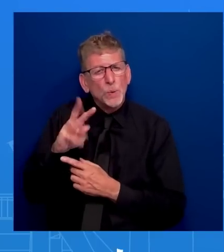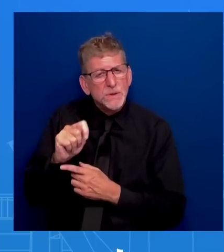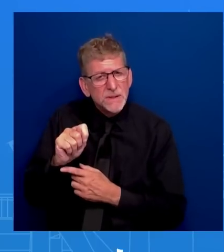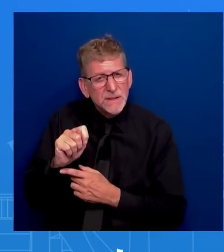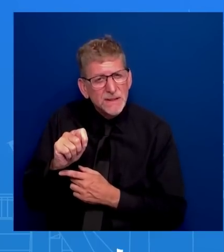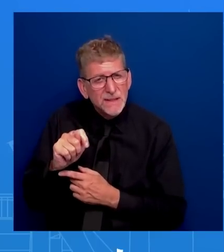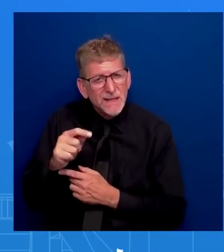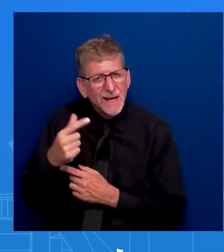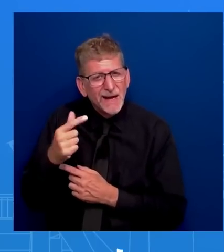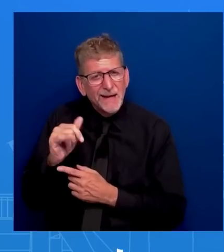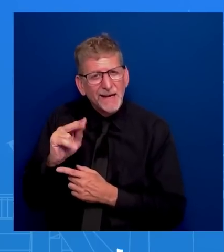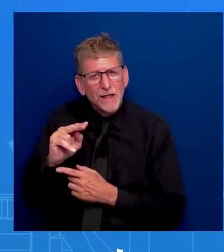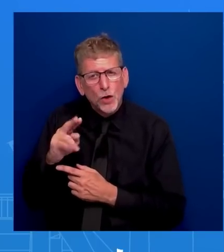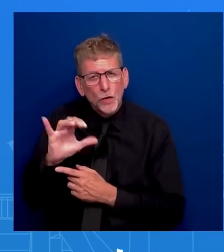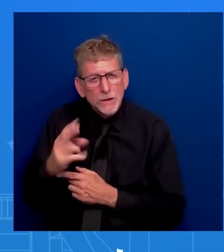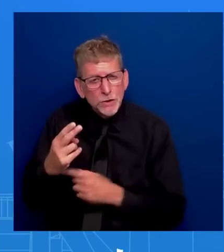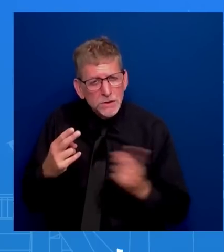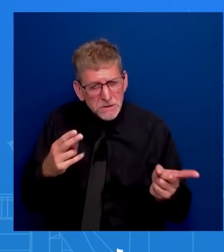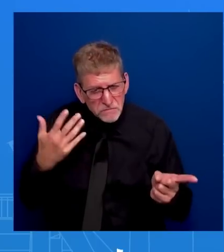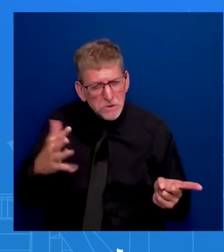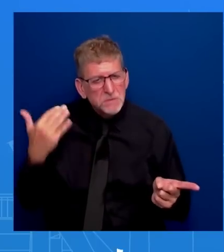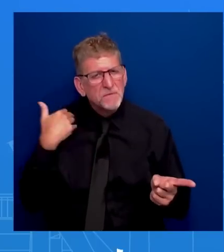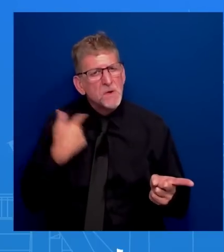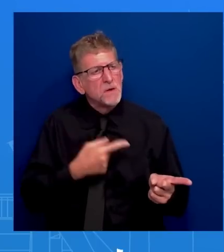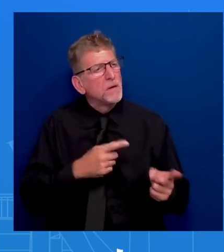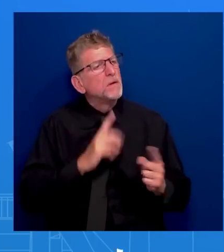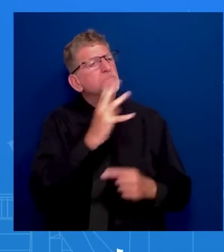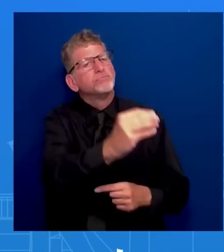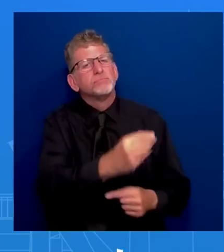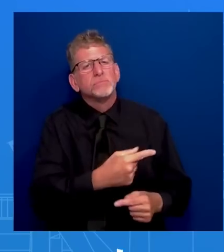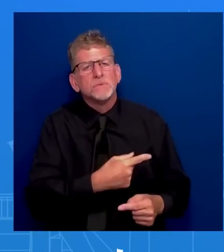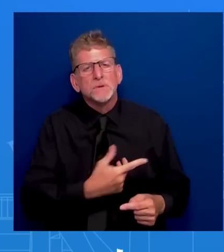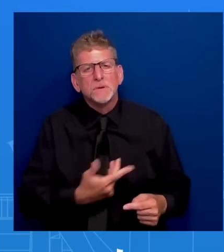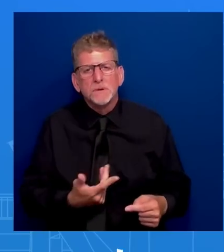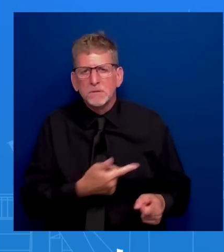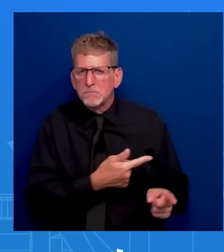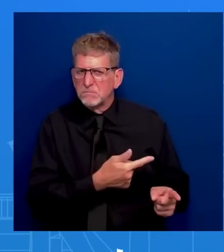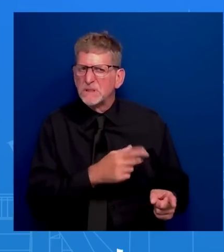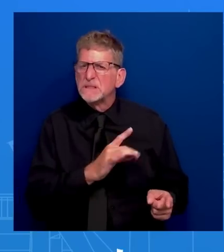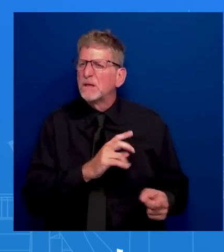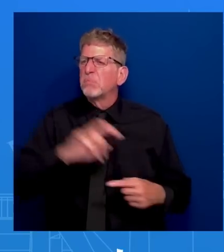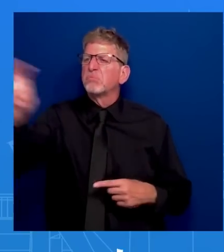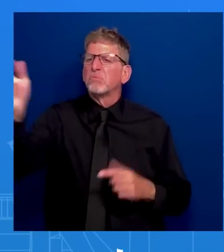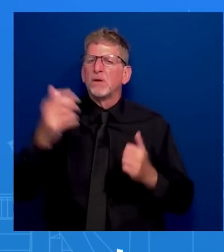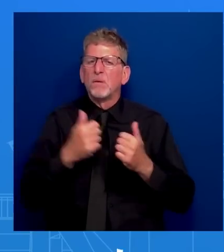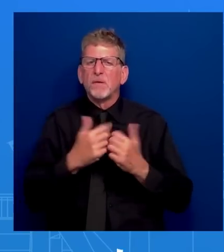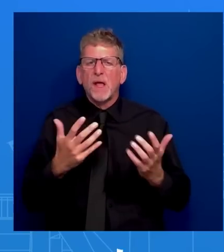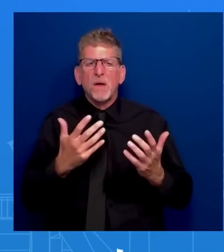It does not change any -- any of that. And -- and so I will leave it to the Speaker.